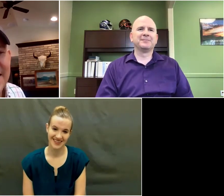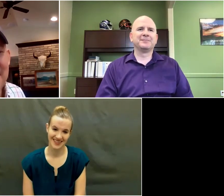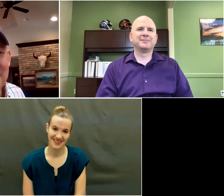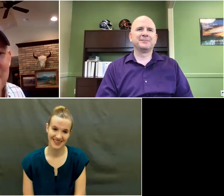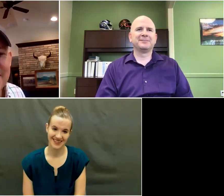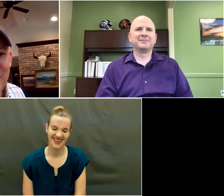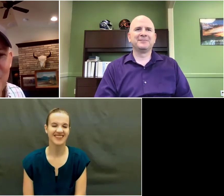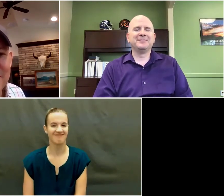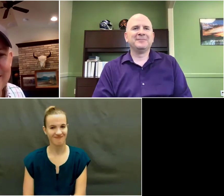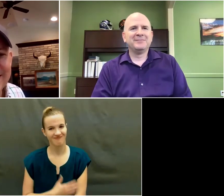Jeremy: That definitely makes it all worth it.